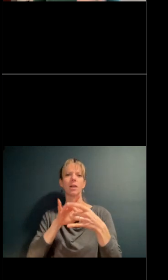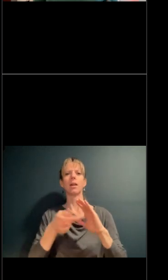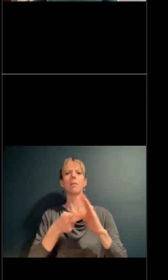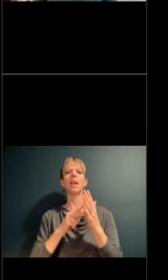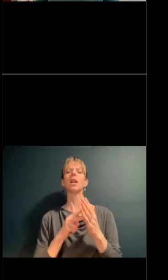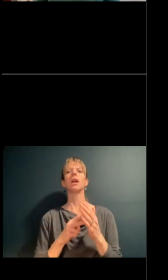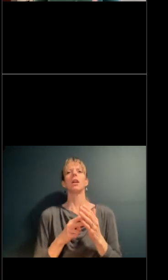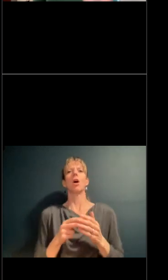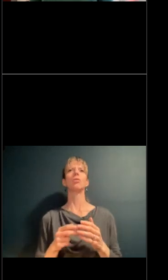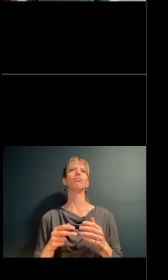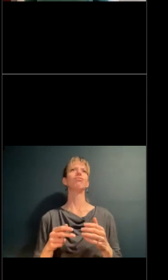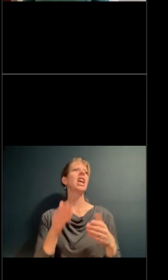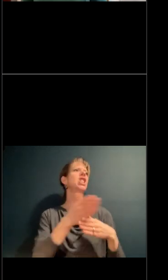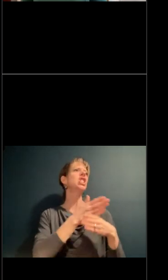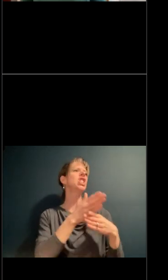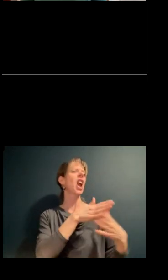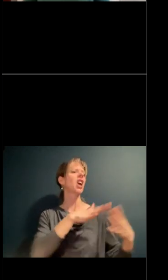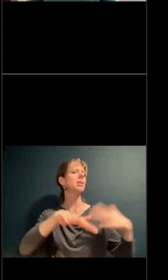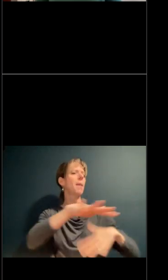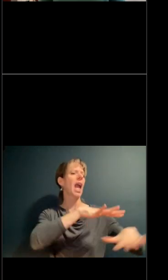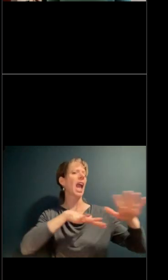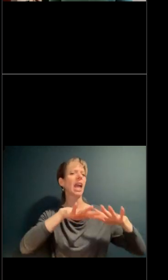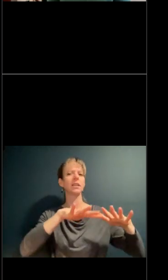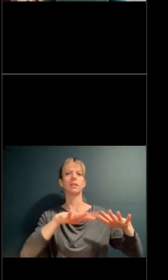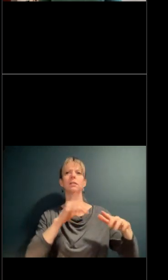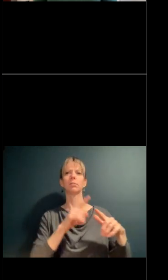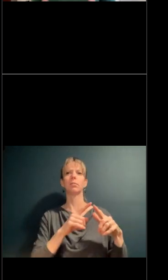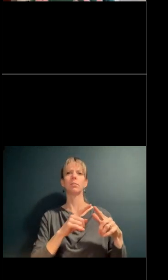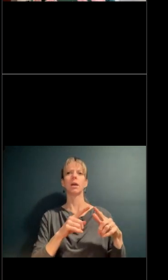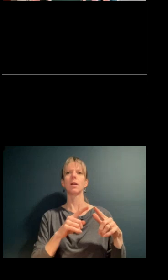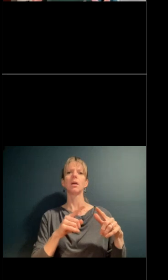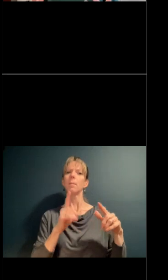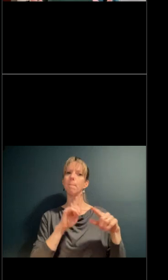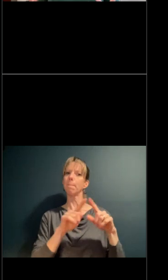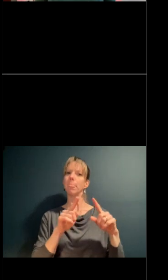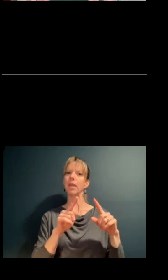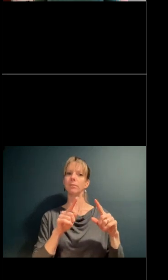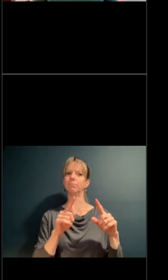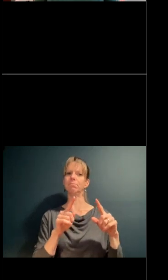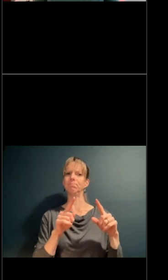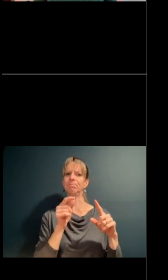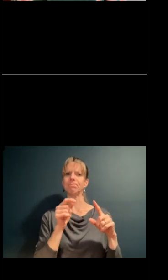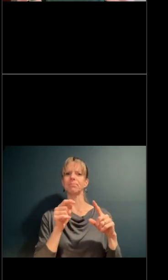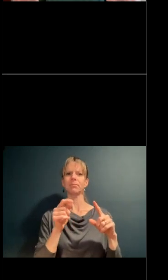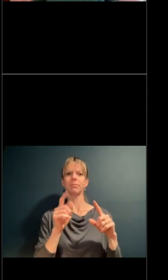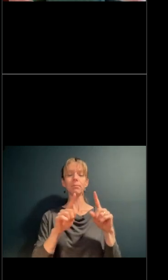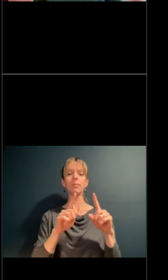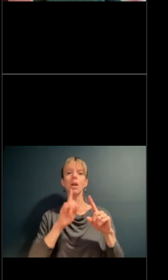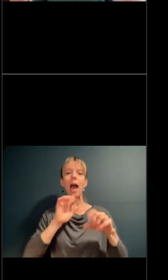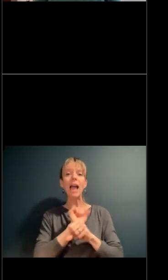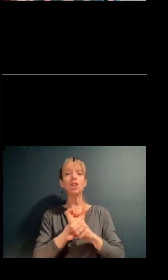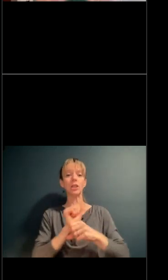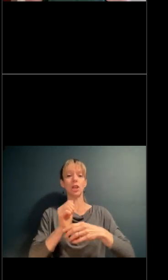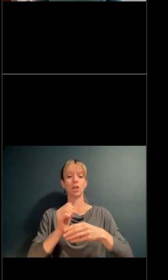which is so much of what integration and inclusion emphasizes. Instead we really share our lives. We become woven into